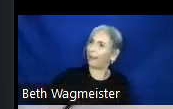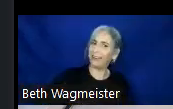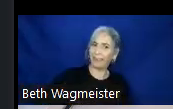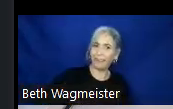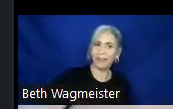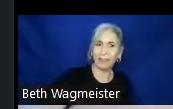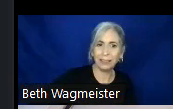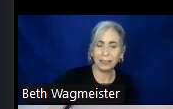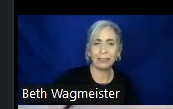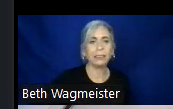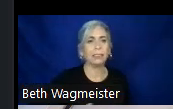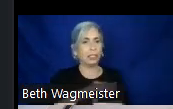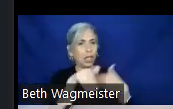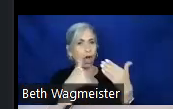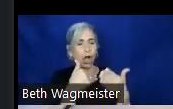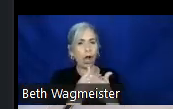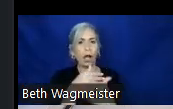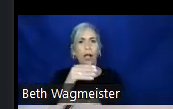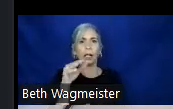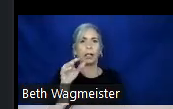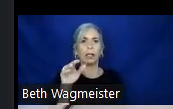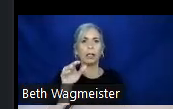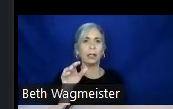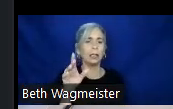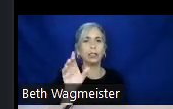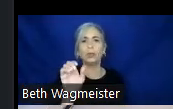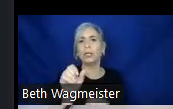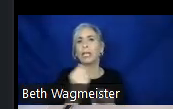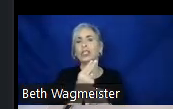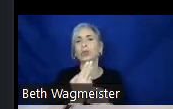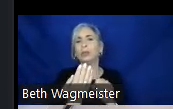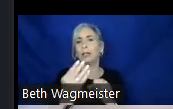Basically it is all data and means you can use script, like JavaScript to write